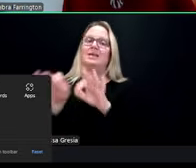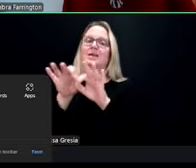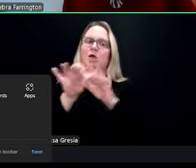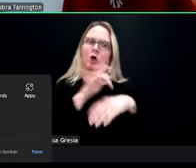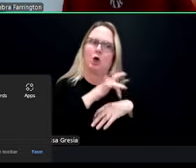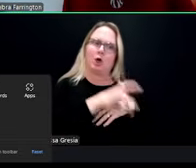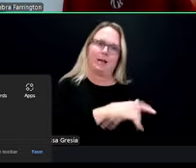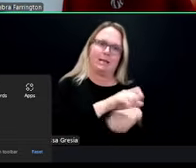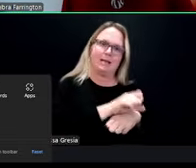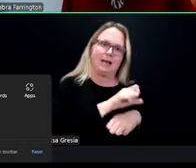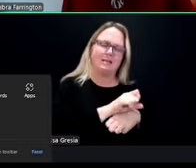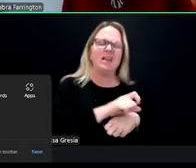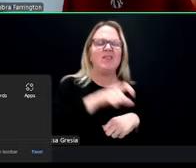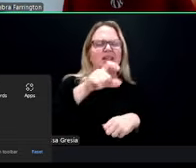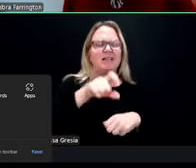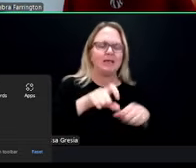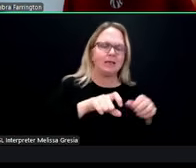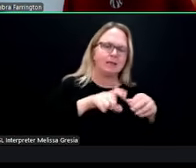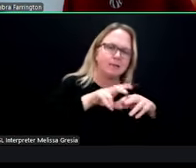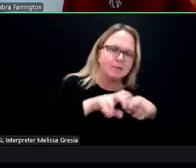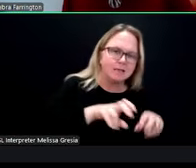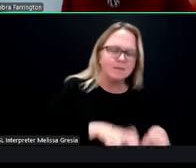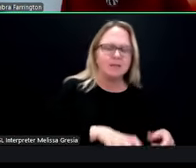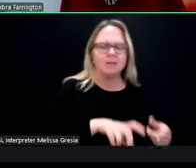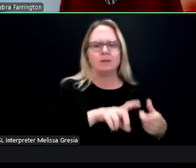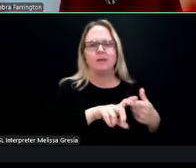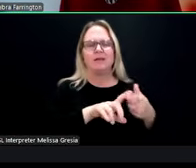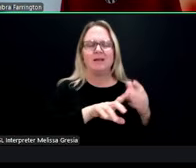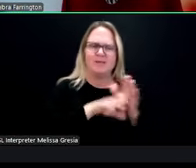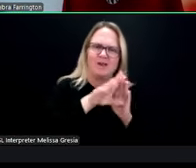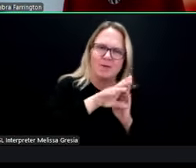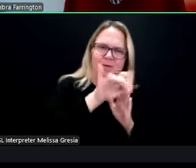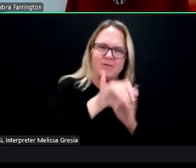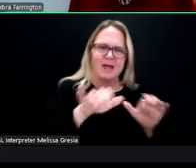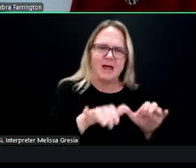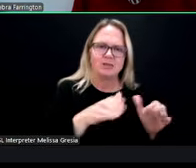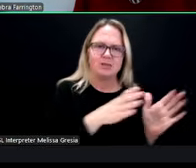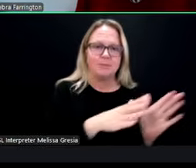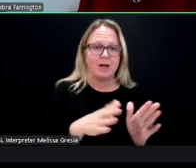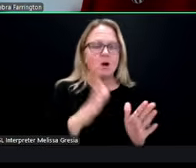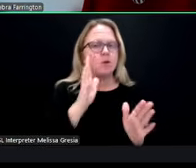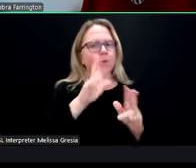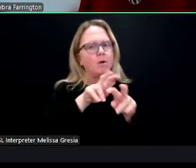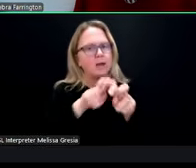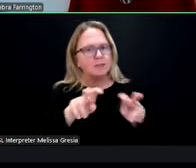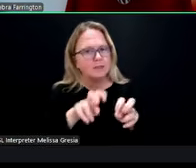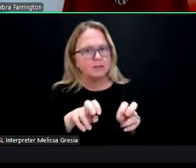assessment portion, the development of that action plan. um they will assess the regional needs and